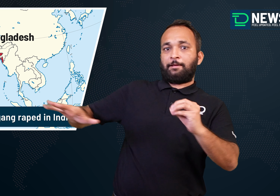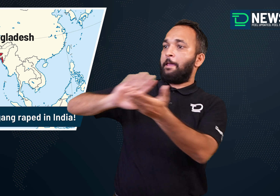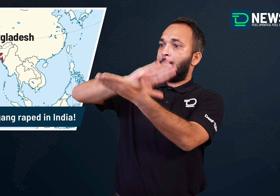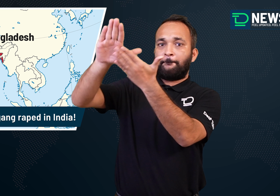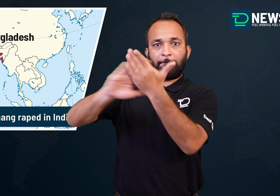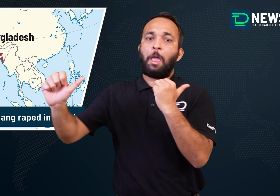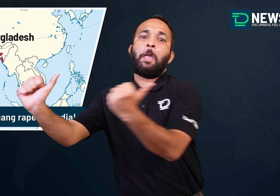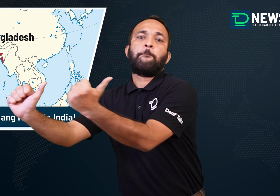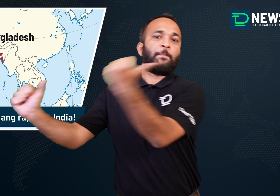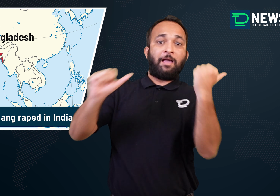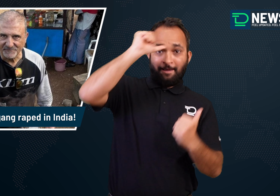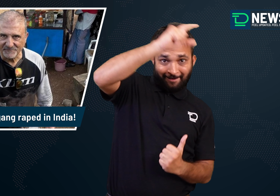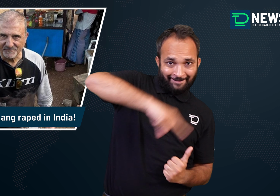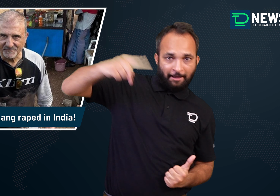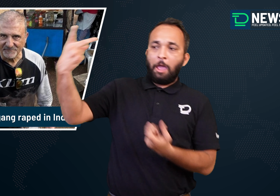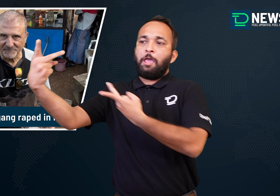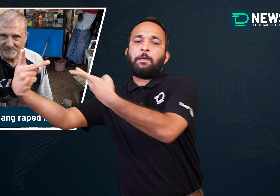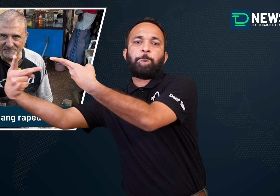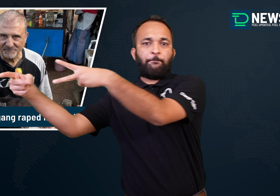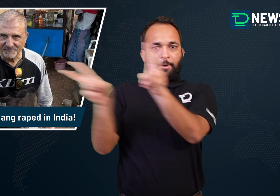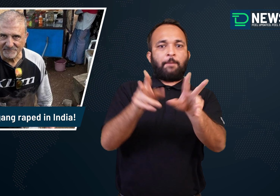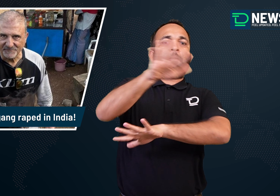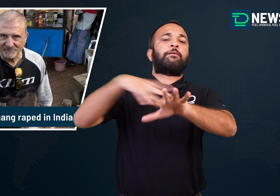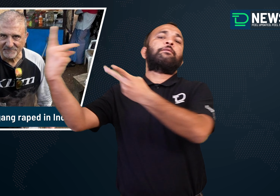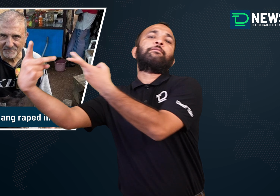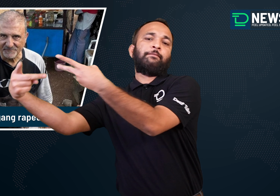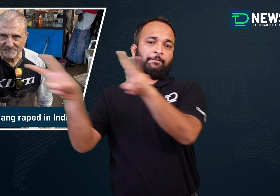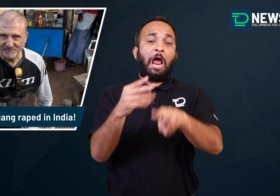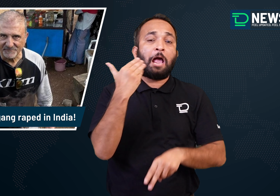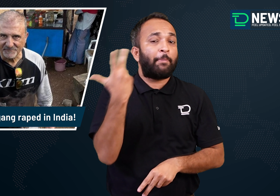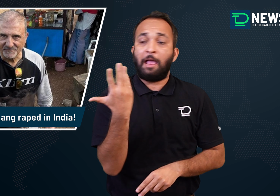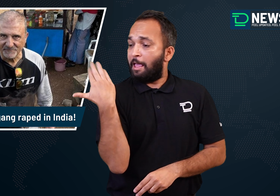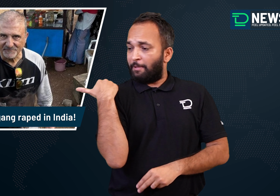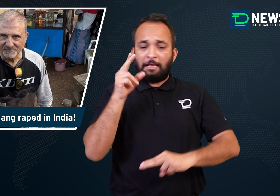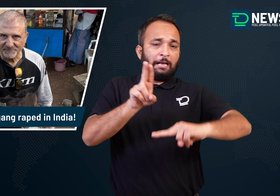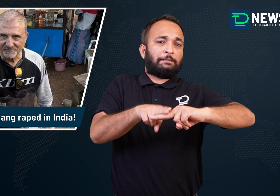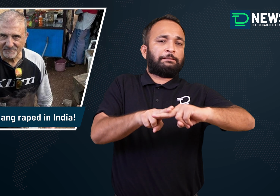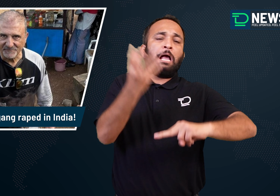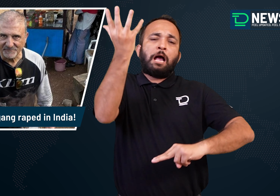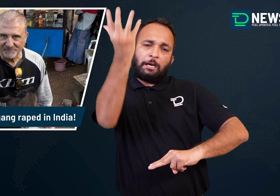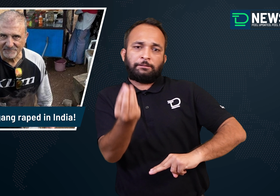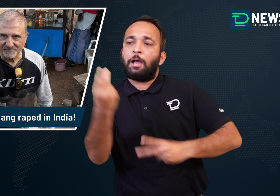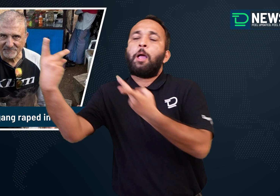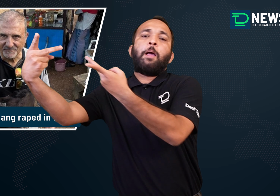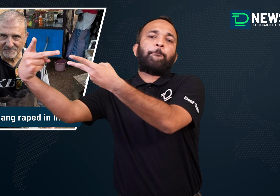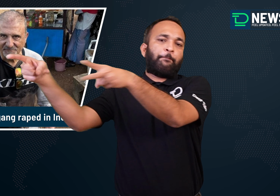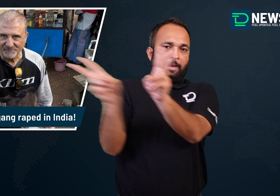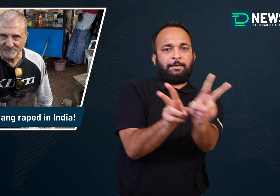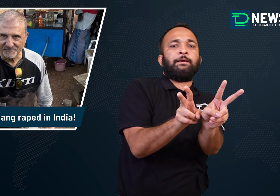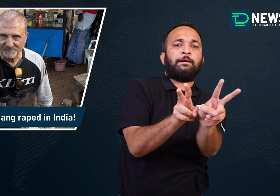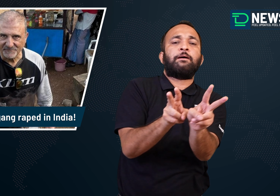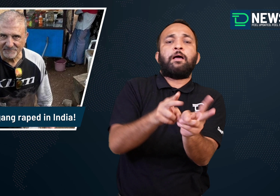Last Friday, they returned from Bangladesh to India.